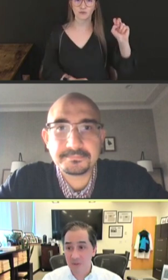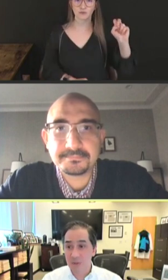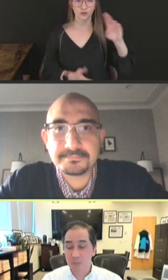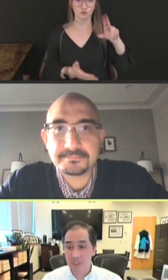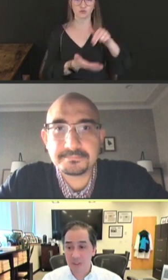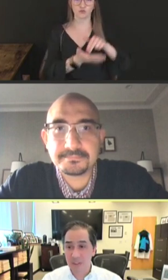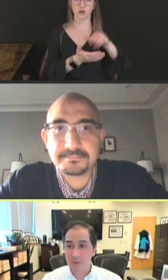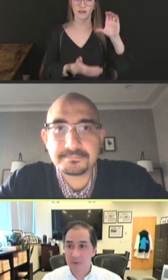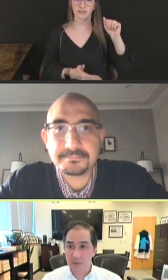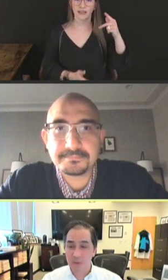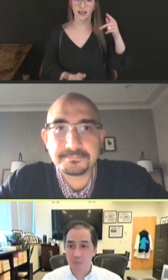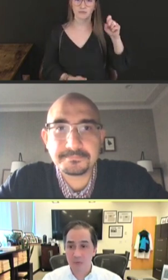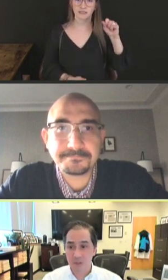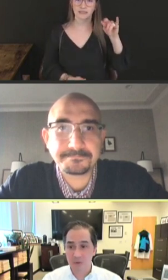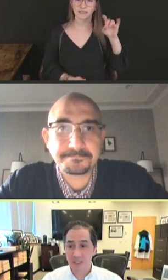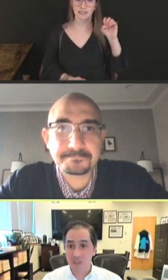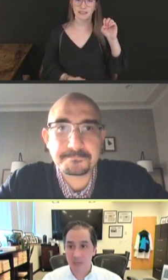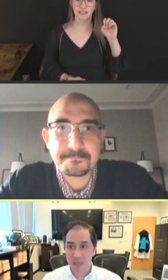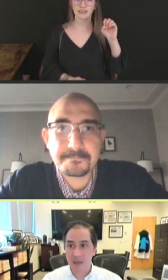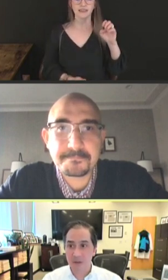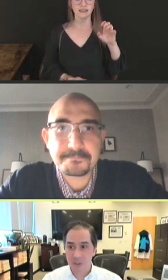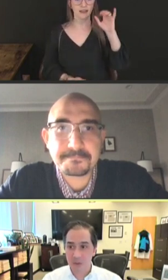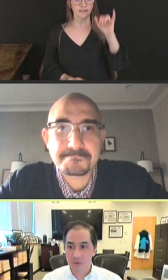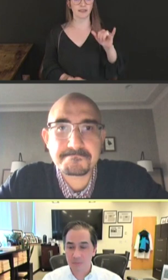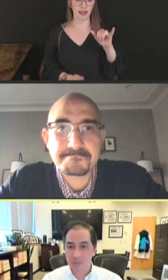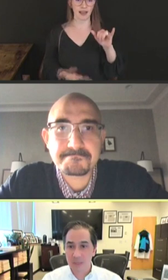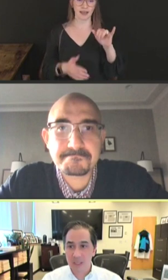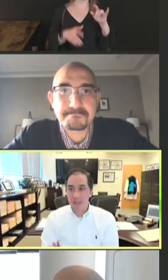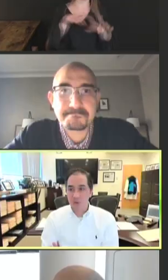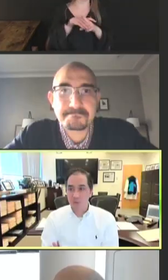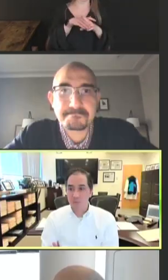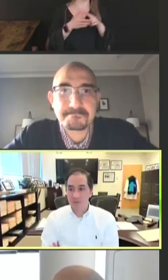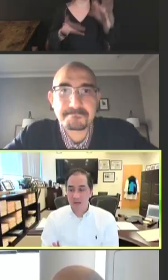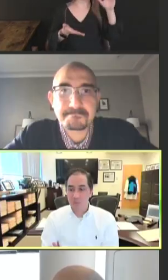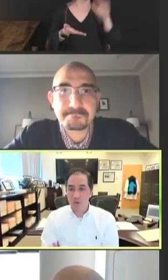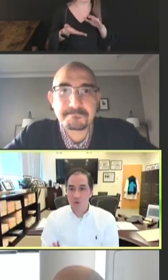particularly with the immune pressure that spike undergoes, and could provide more